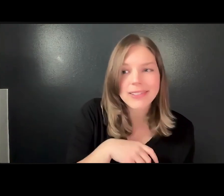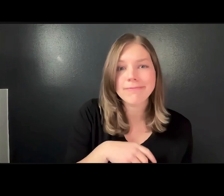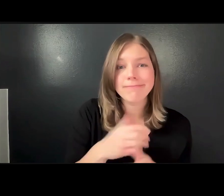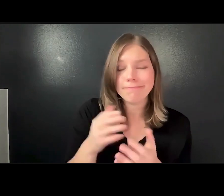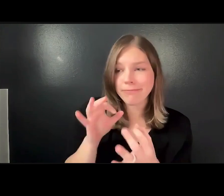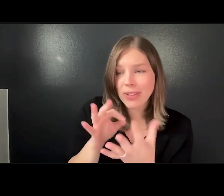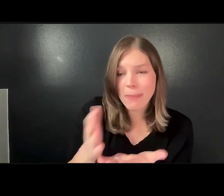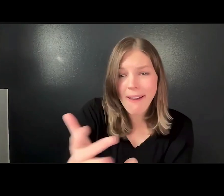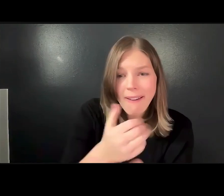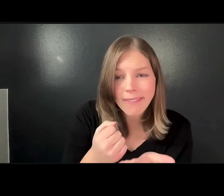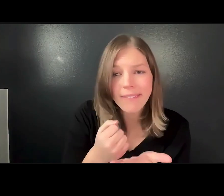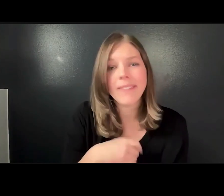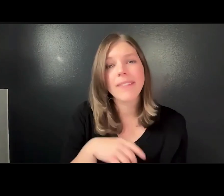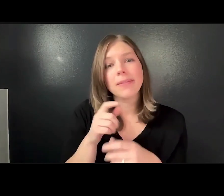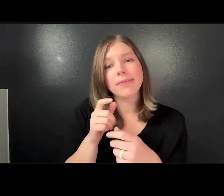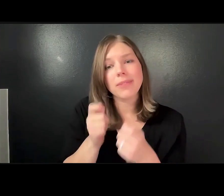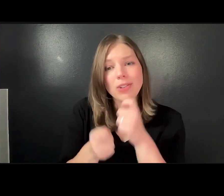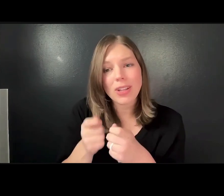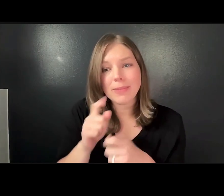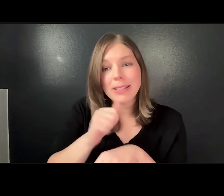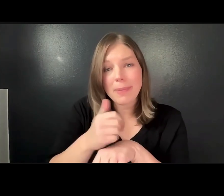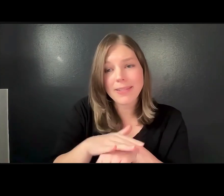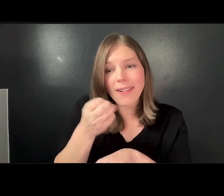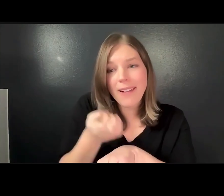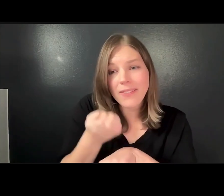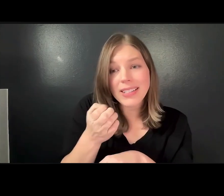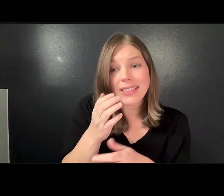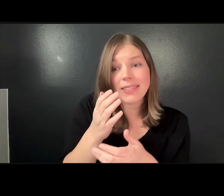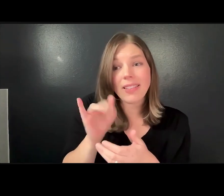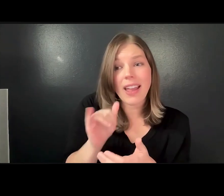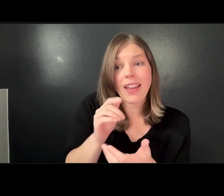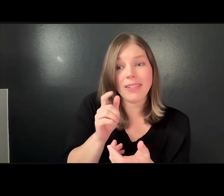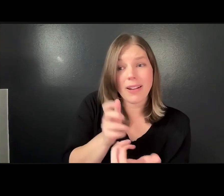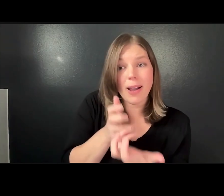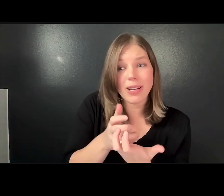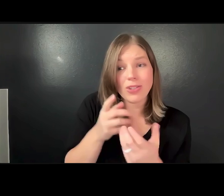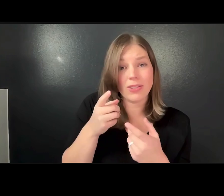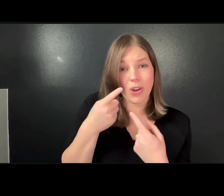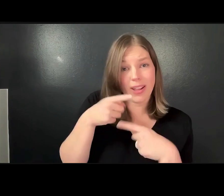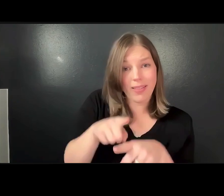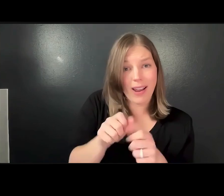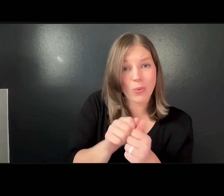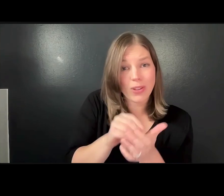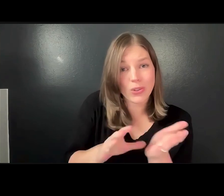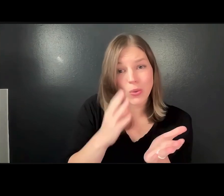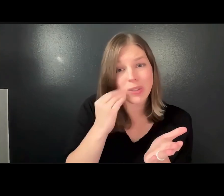adapt to changing environments, regular check-ins, data collection. And doing adjustments based on evidence ensure that accommodations remain